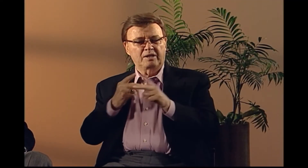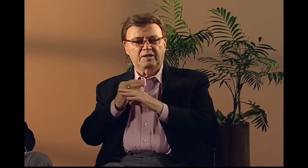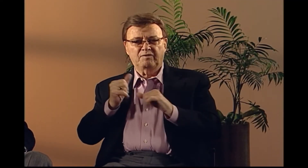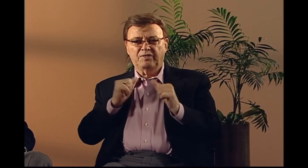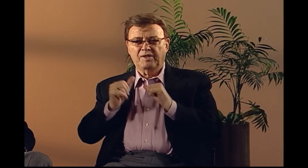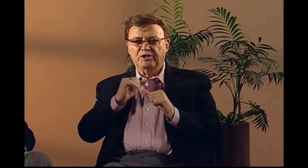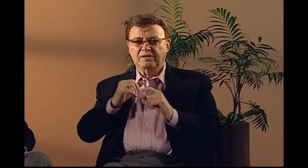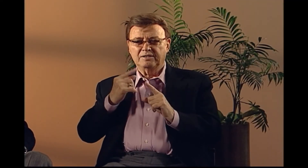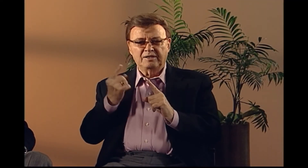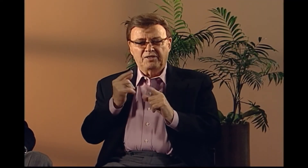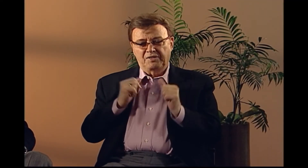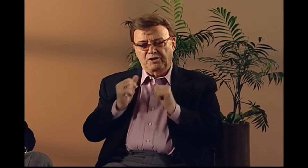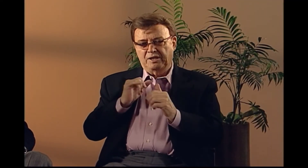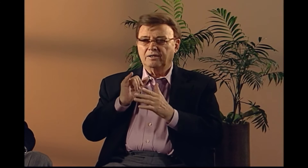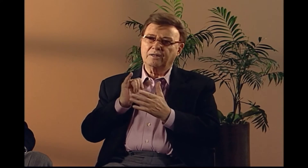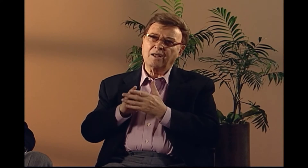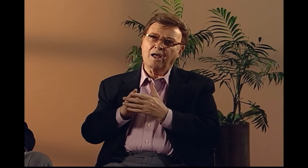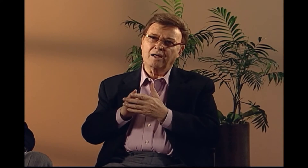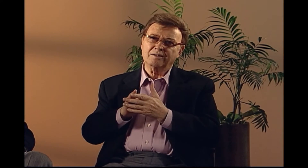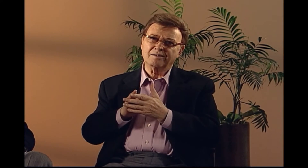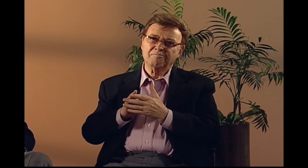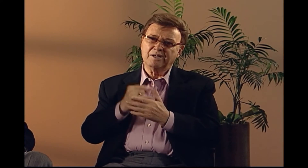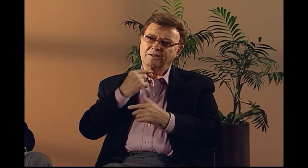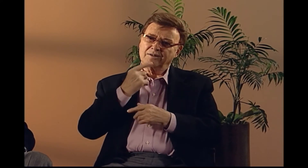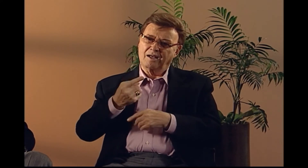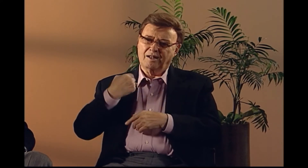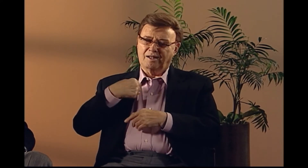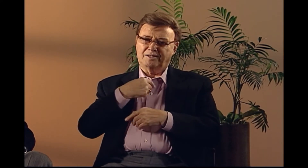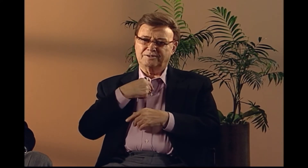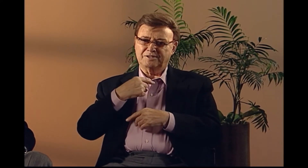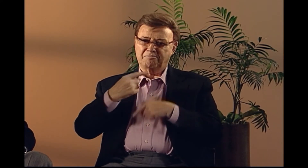So time to move on, to develop a different type of theater